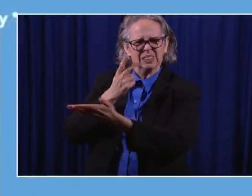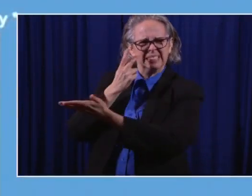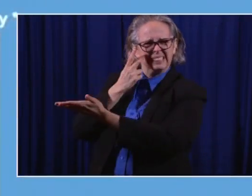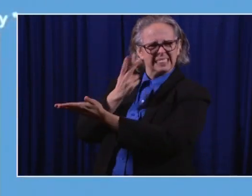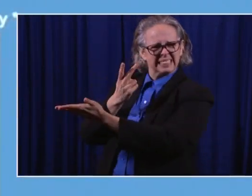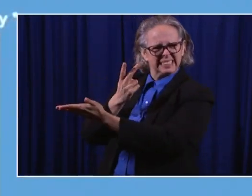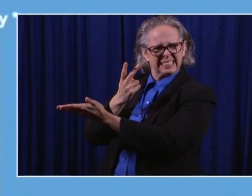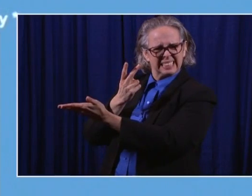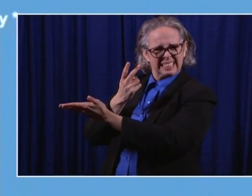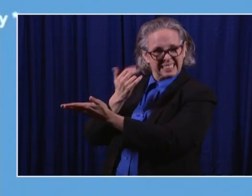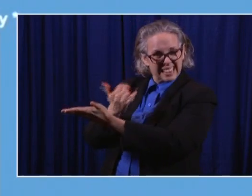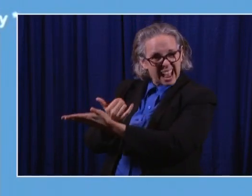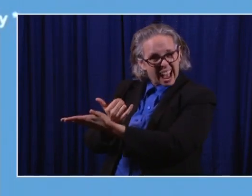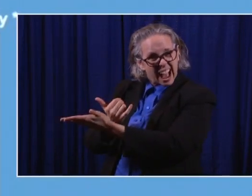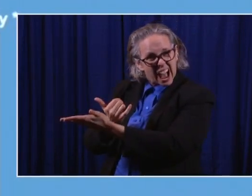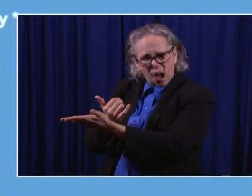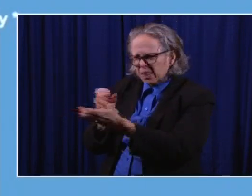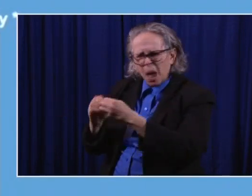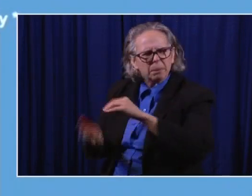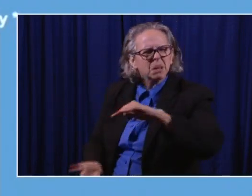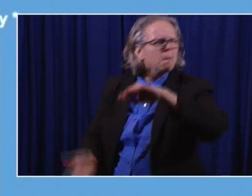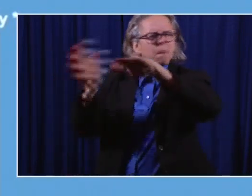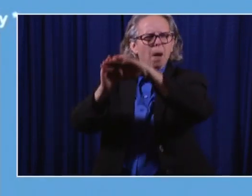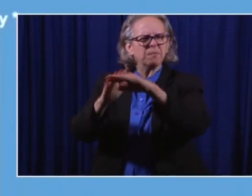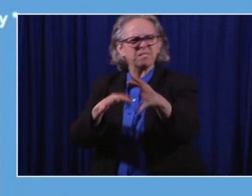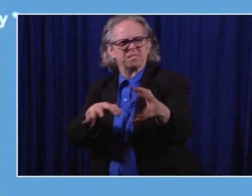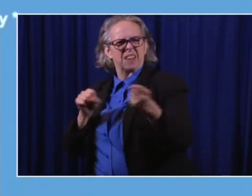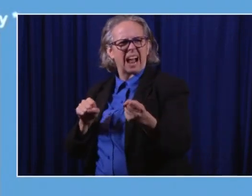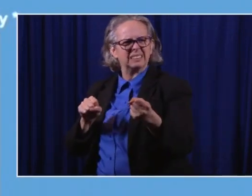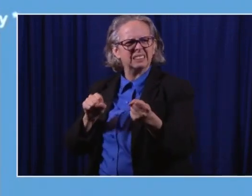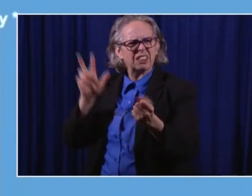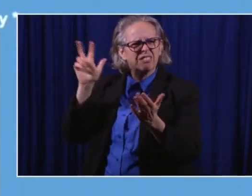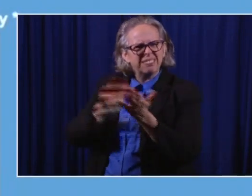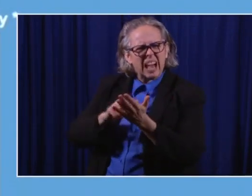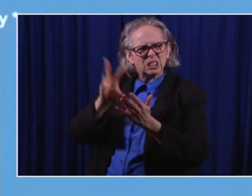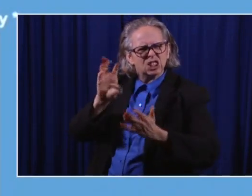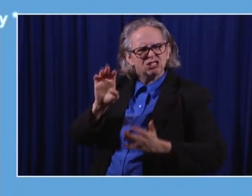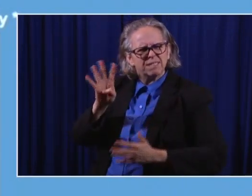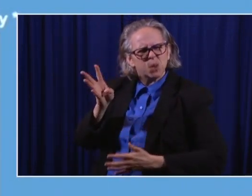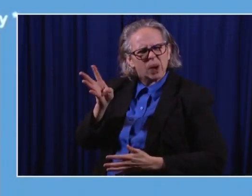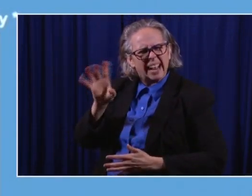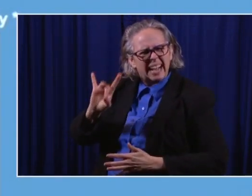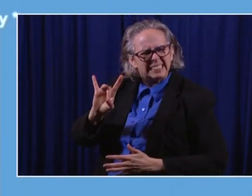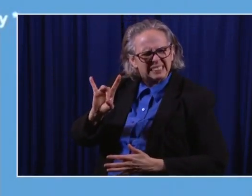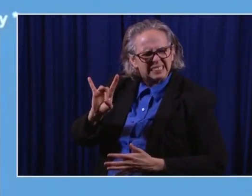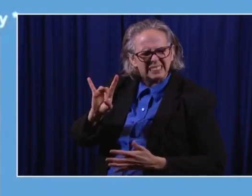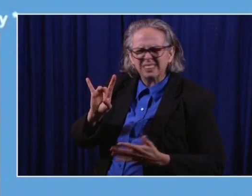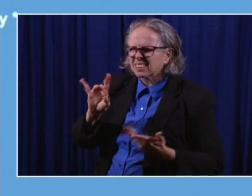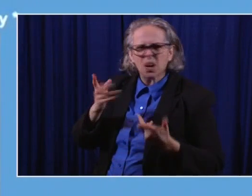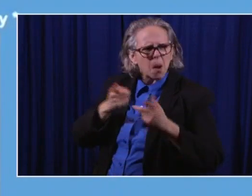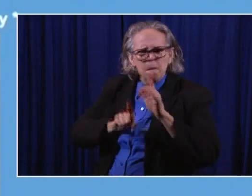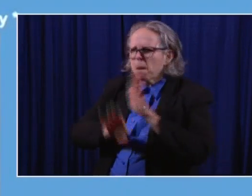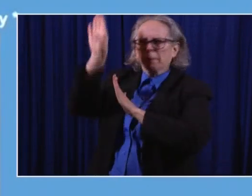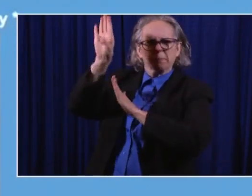LOOK AT TODAY'S NUMBER, 3648. THIS IS GOING